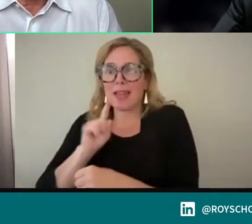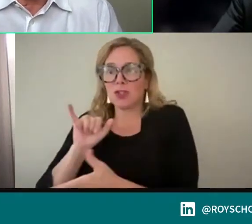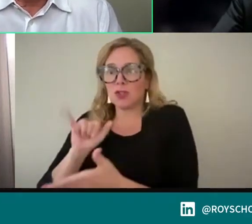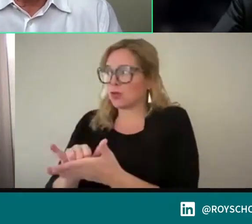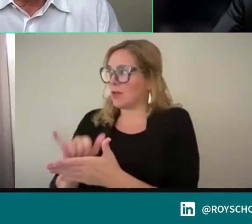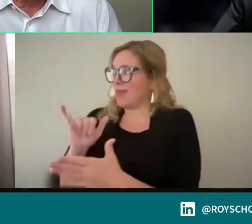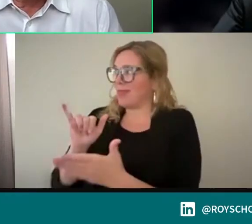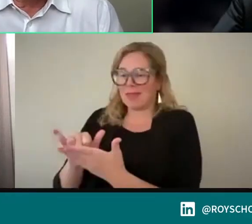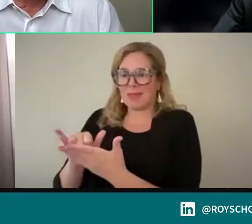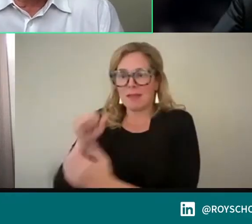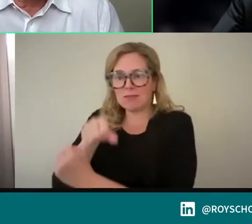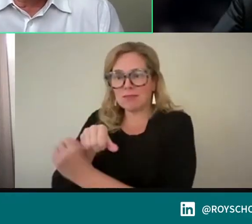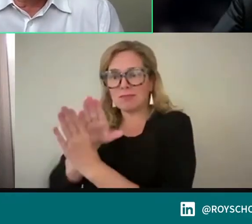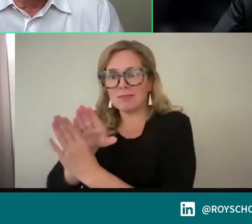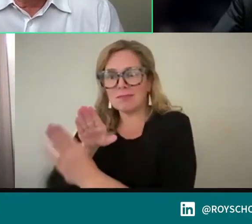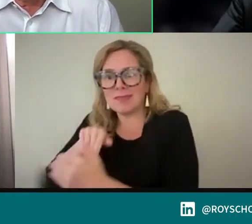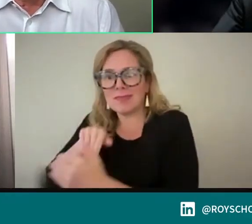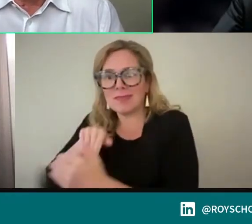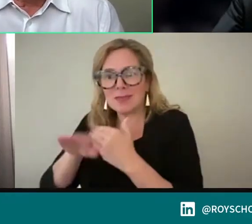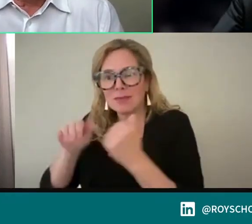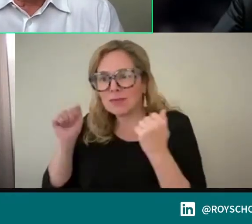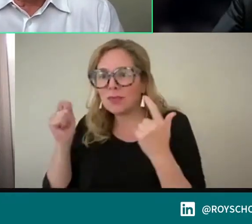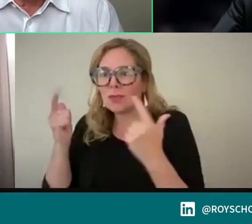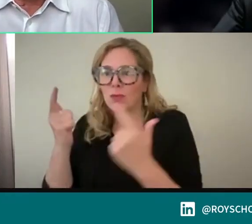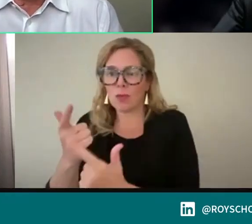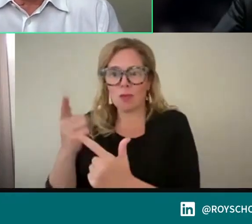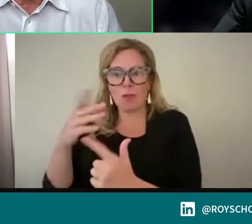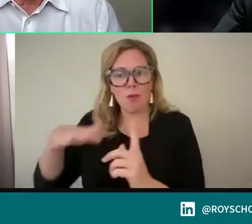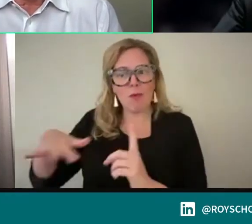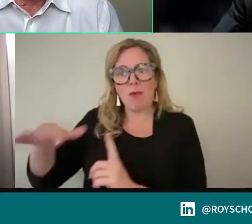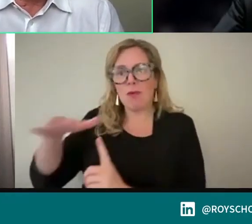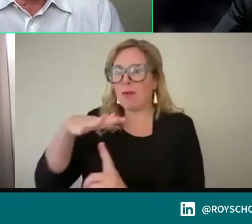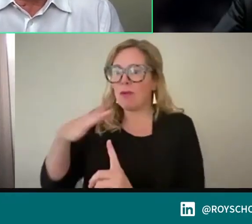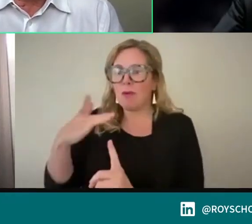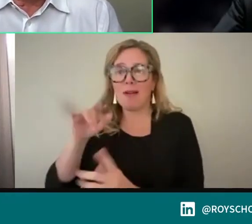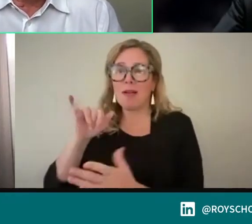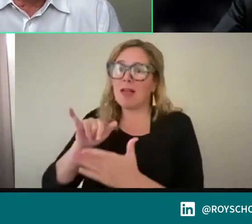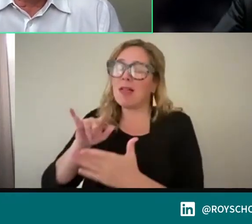to every part of our population. Because it is a fundamental part of how people should